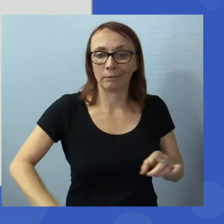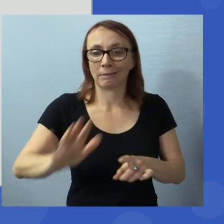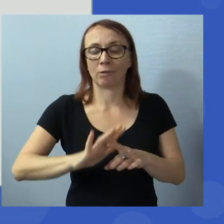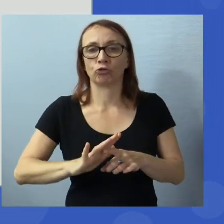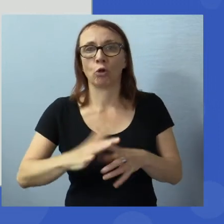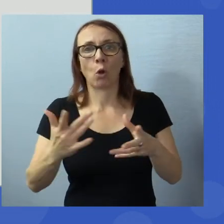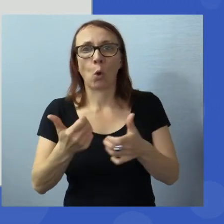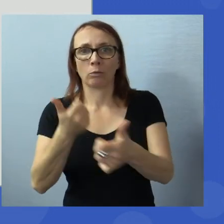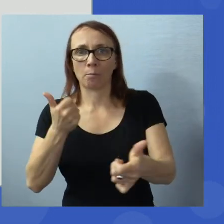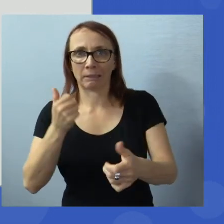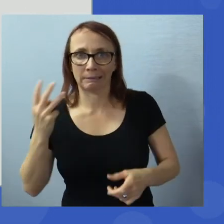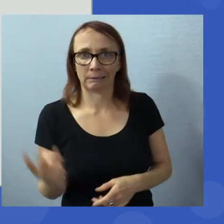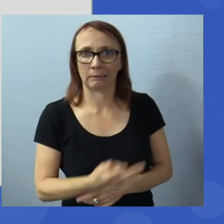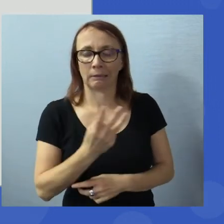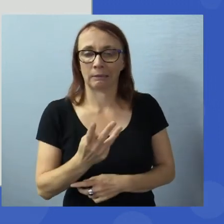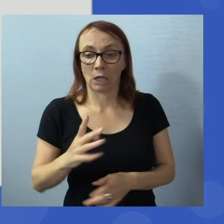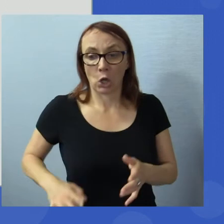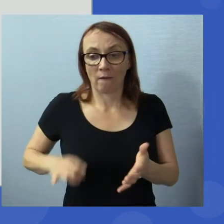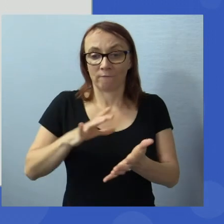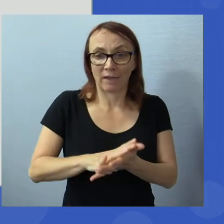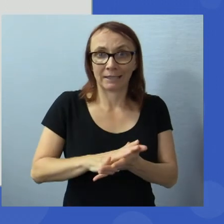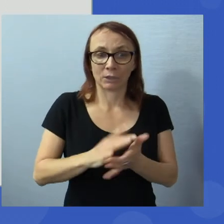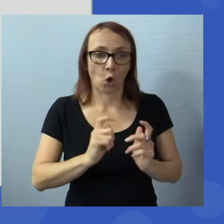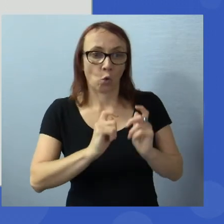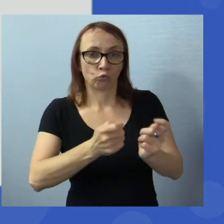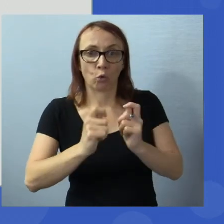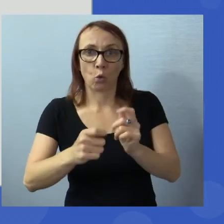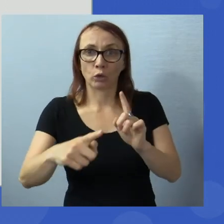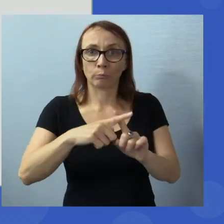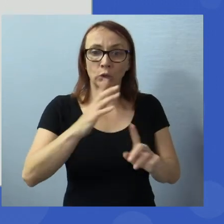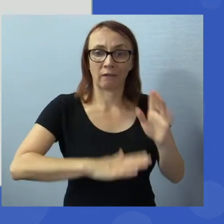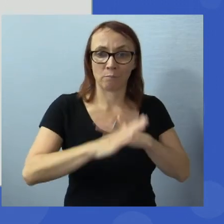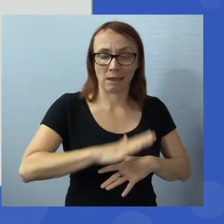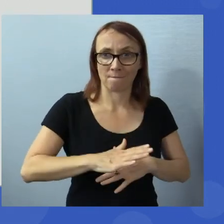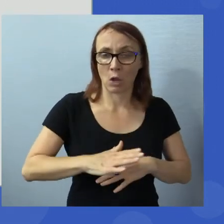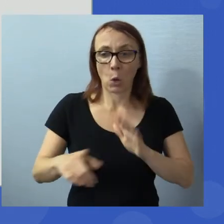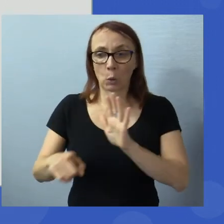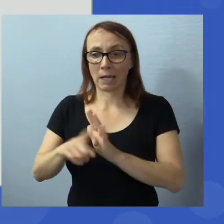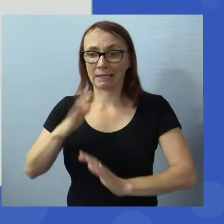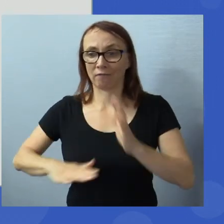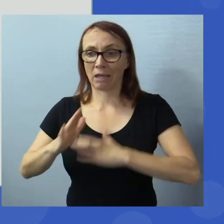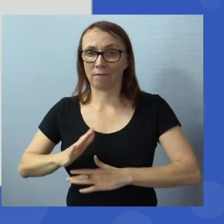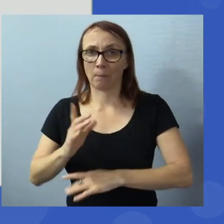investing and rewarding positive behavior and penalizing negative behavior